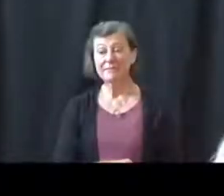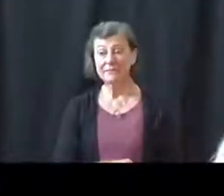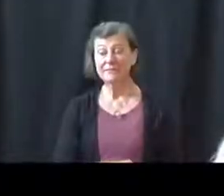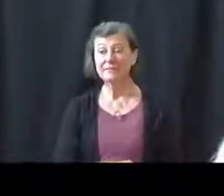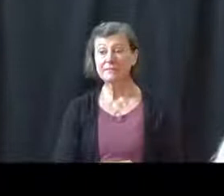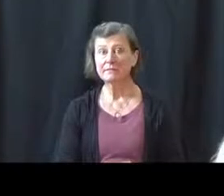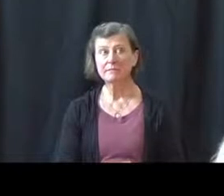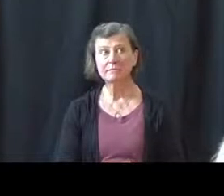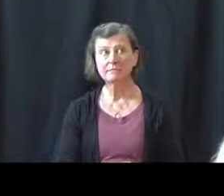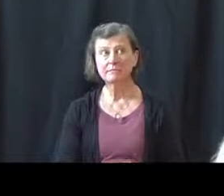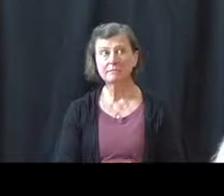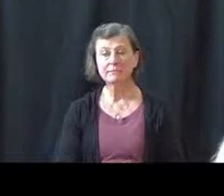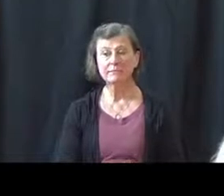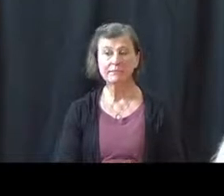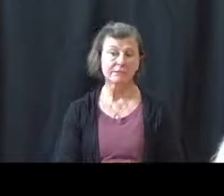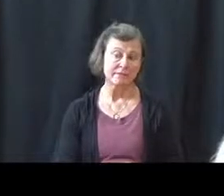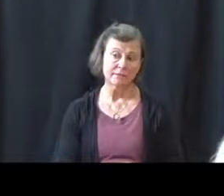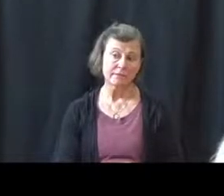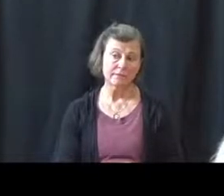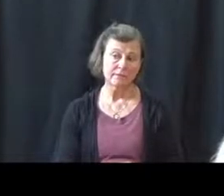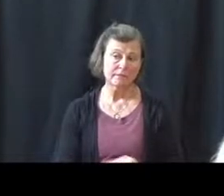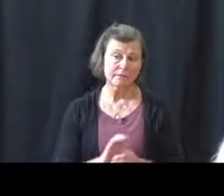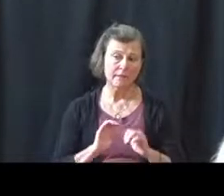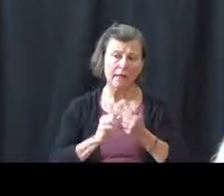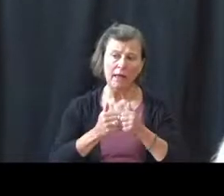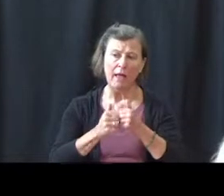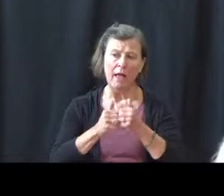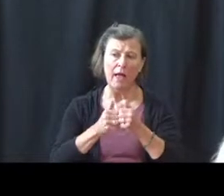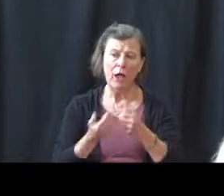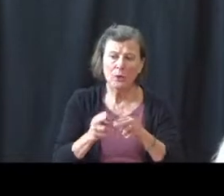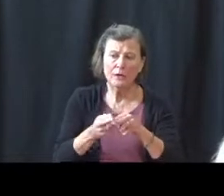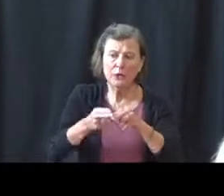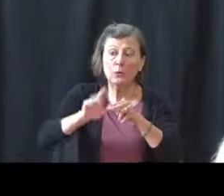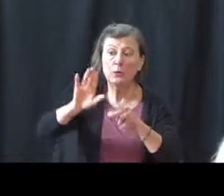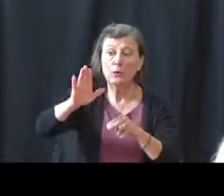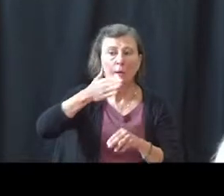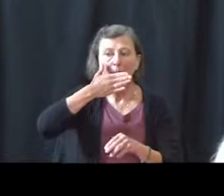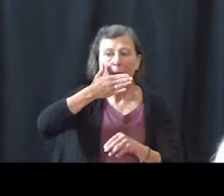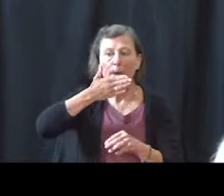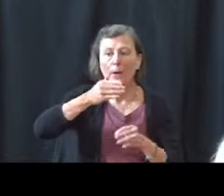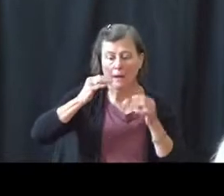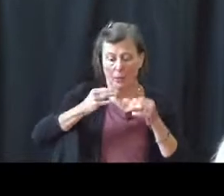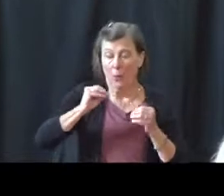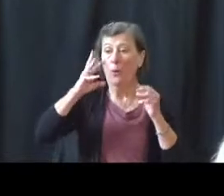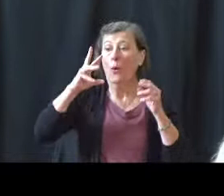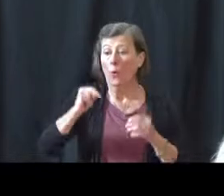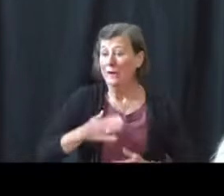The best way to increase your own happiness is by sharing it with others.